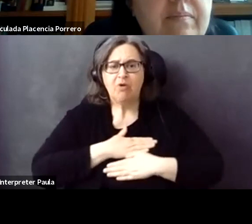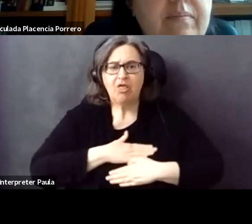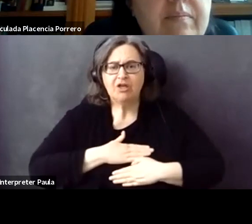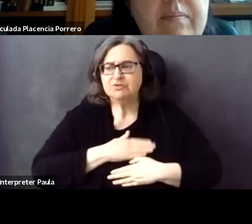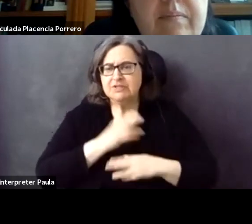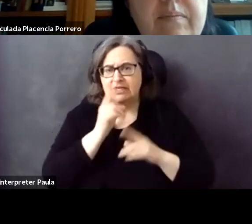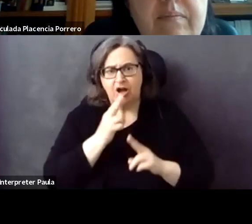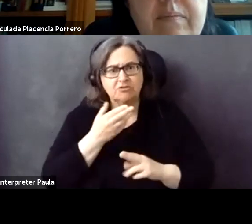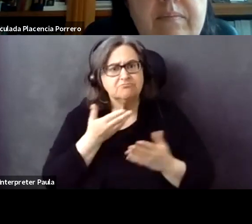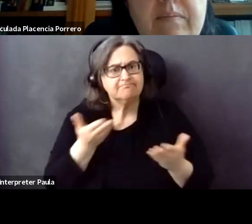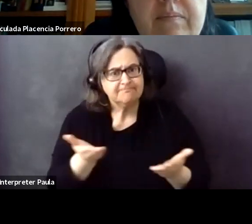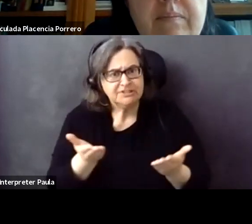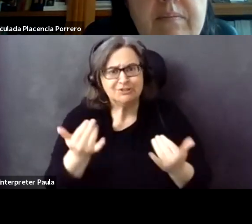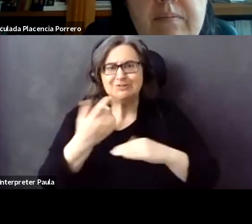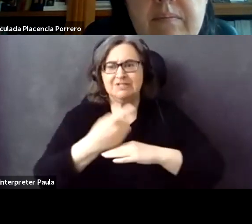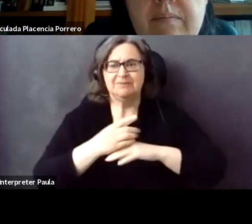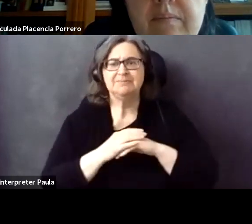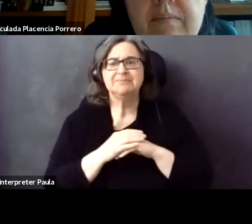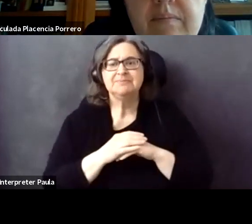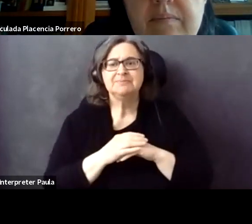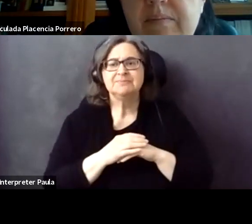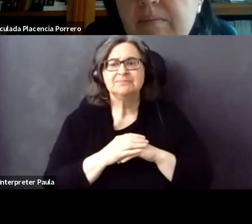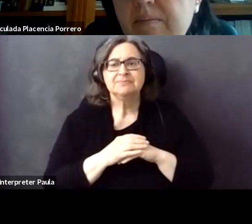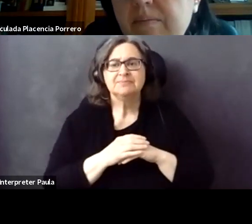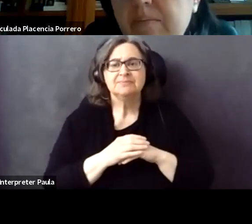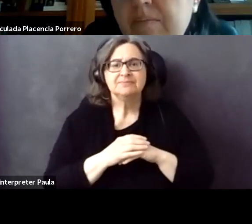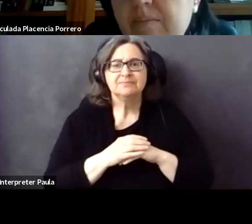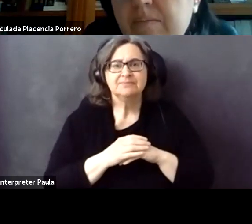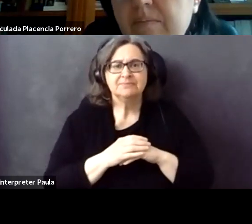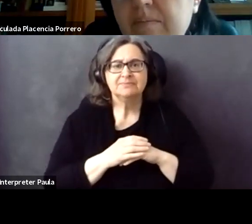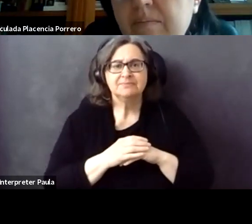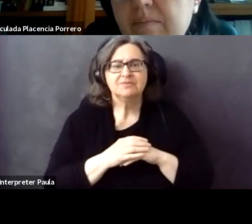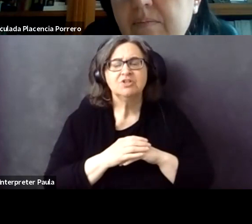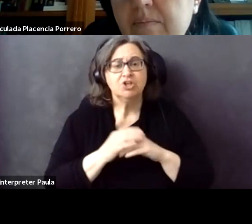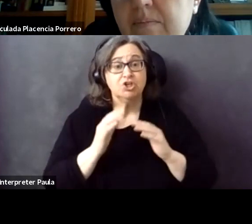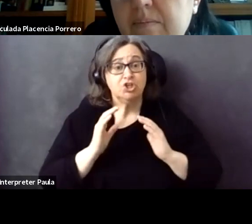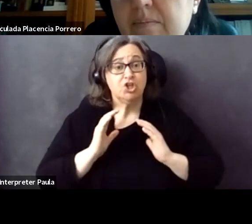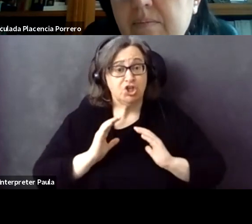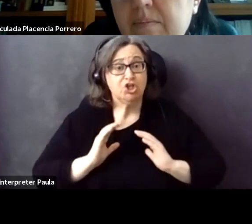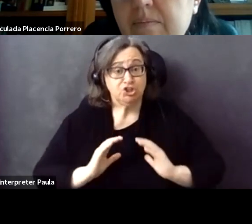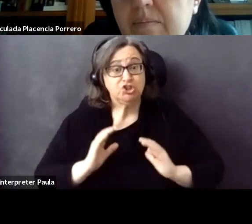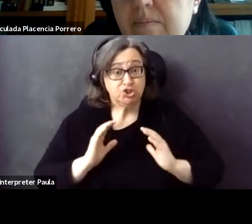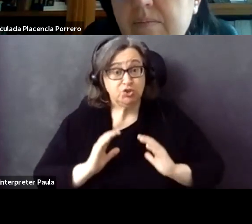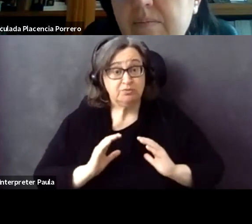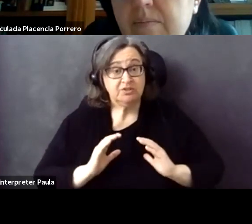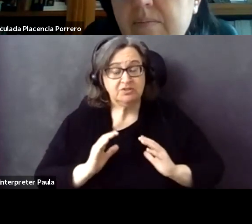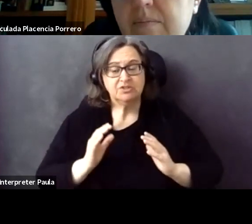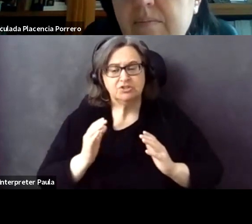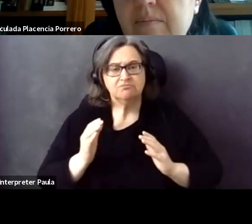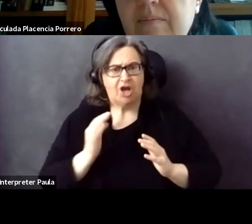much for organising such an interesting event. It is a great pleasure and honour to be with you today.